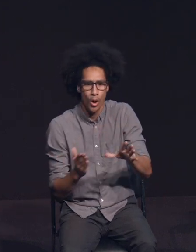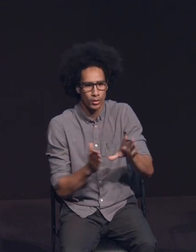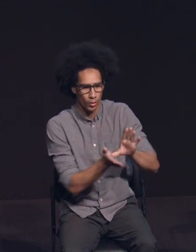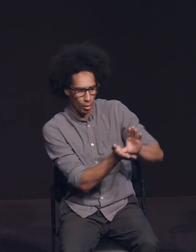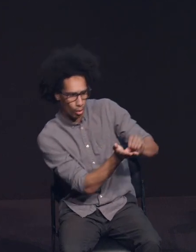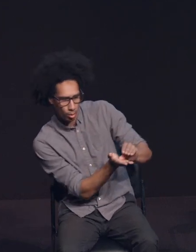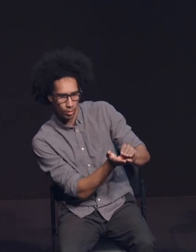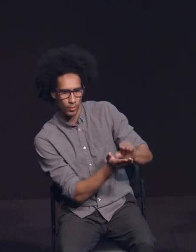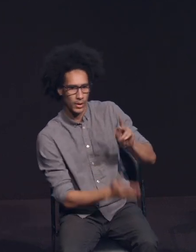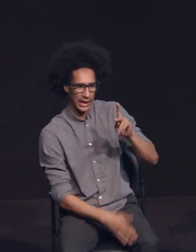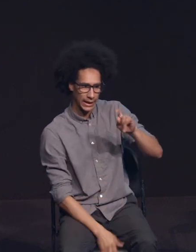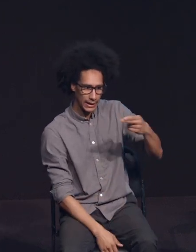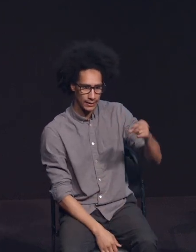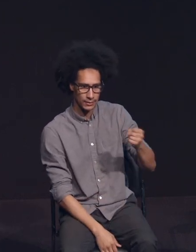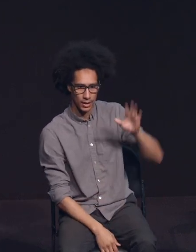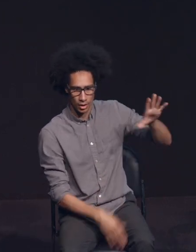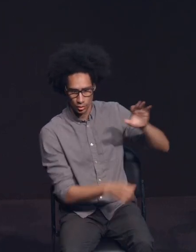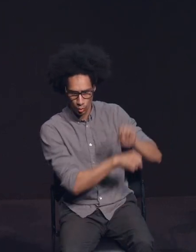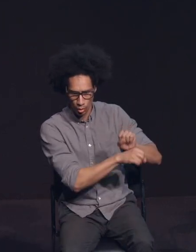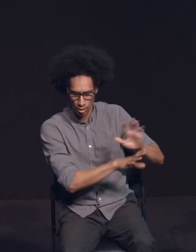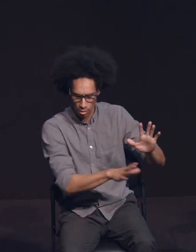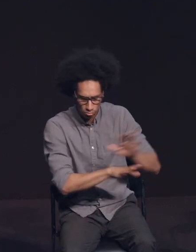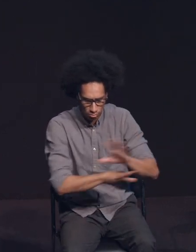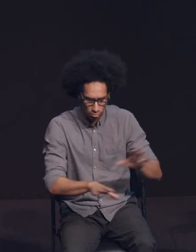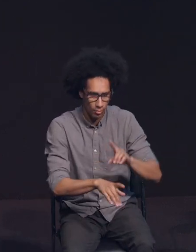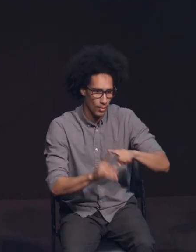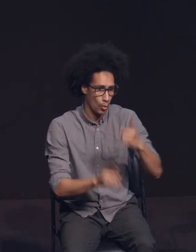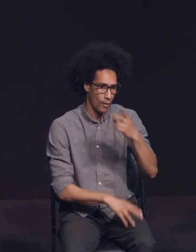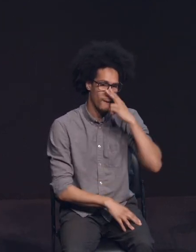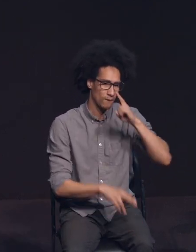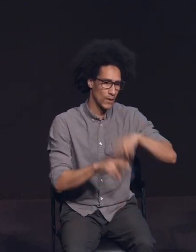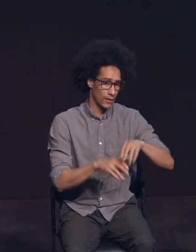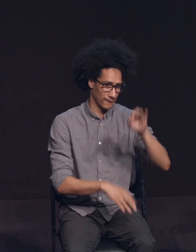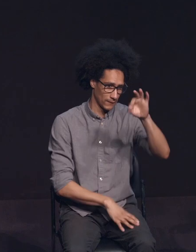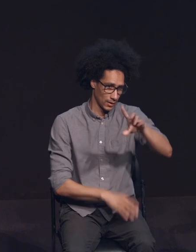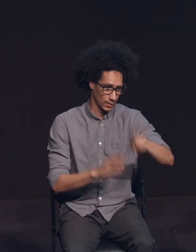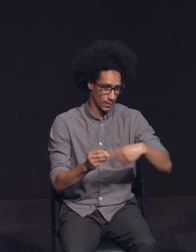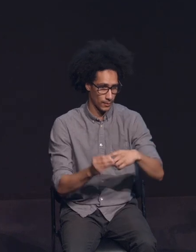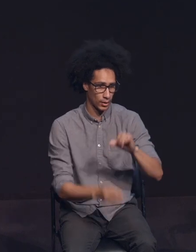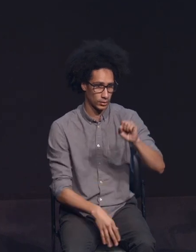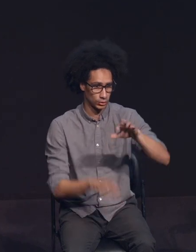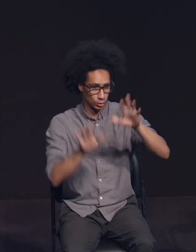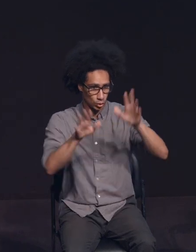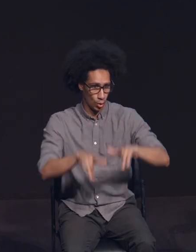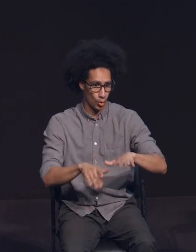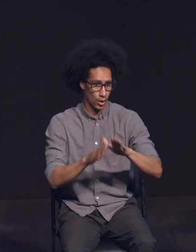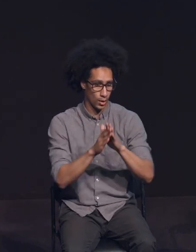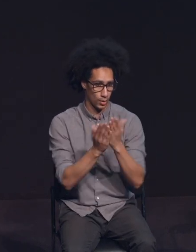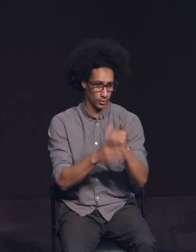One of the fun facts about "A Snowy Day" is it is still the most checked-out book at the New York Public